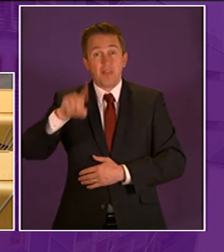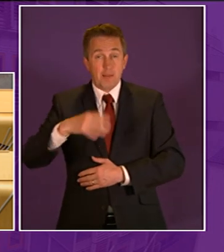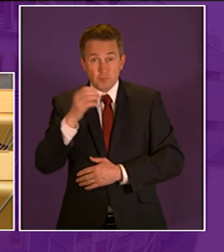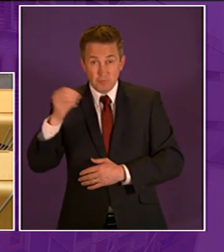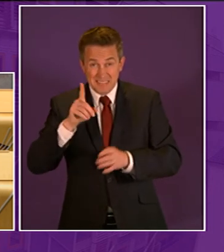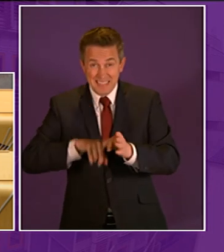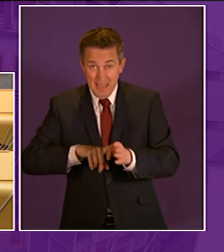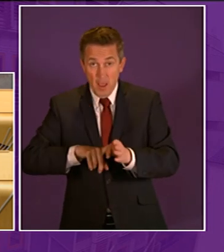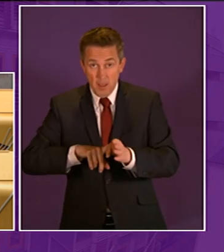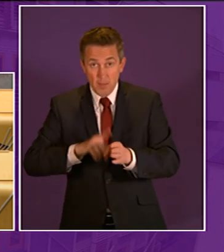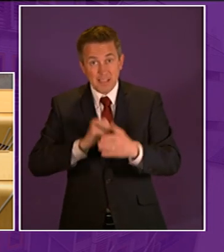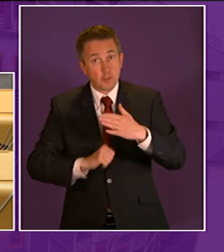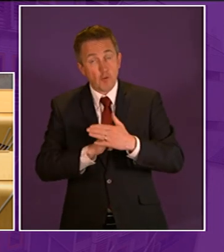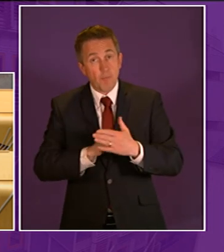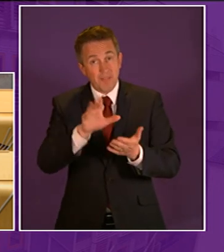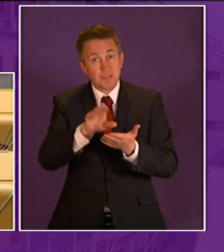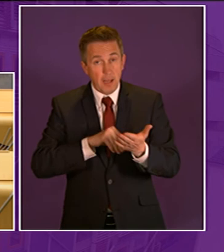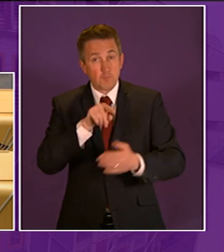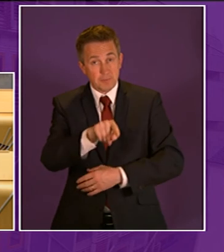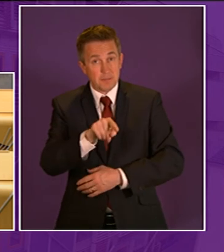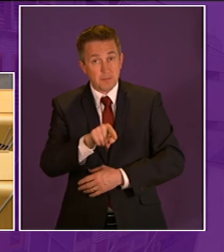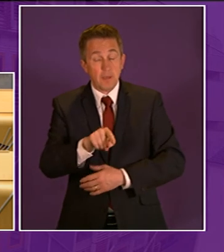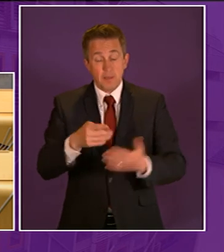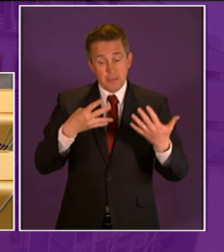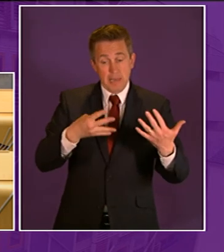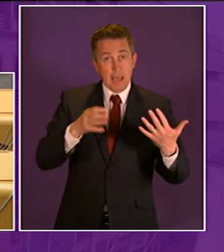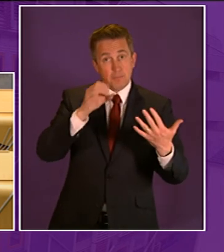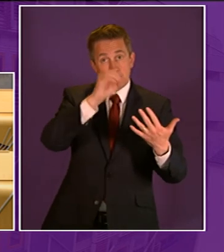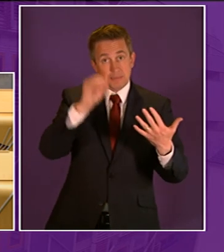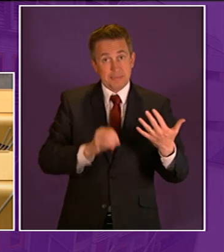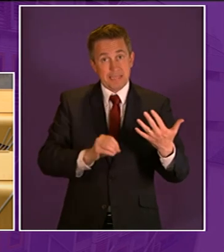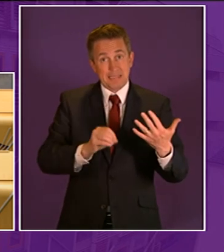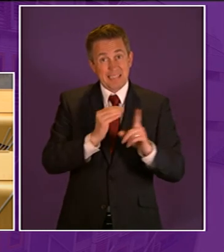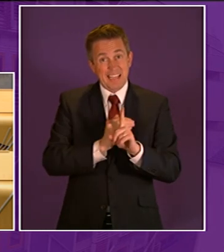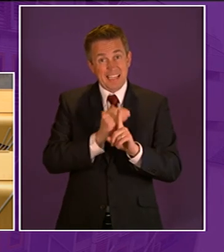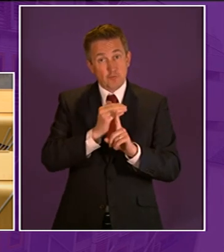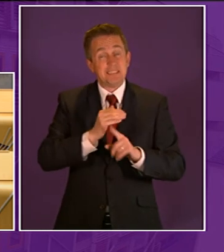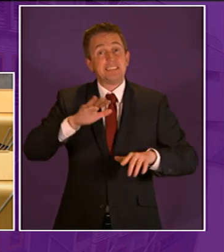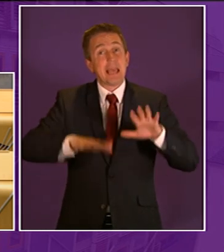up to £40,026 per year. It is useful to note that the 9 per cent increase in pay is the average.